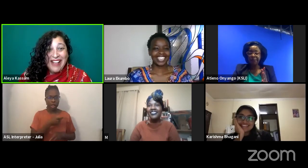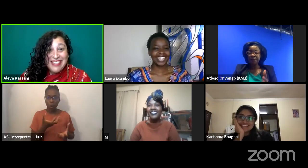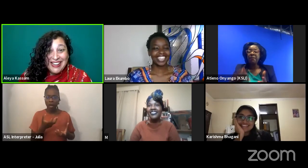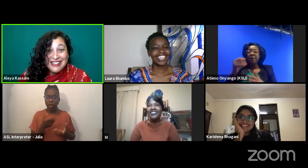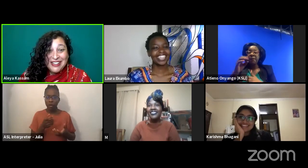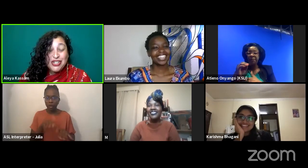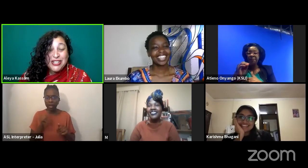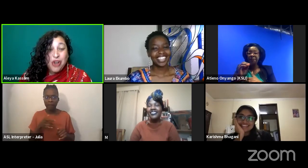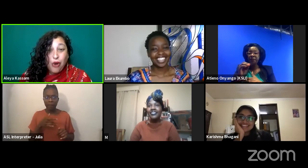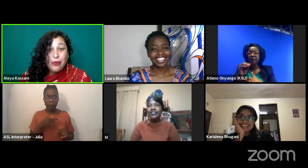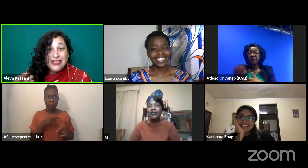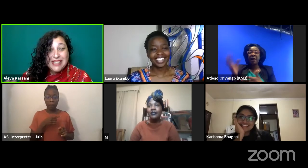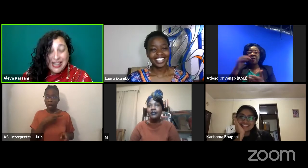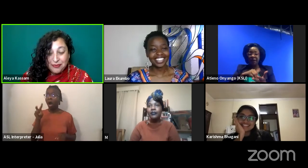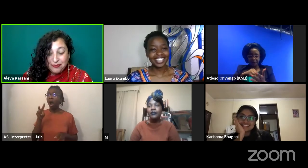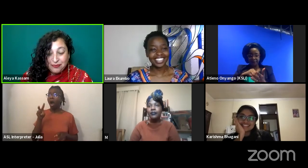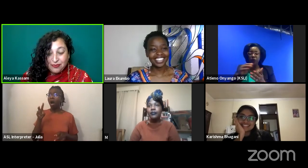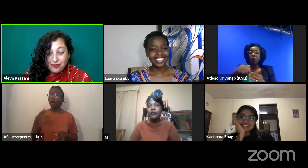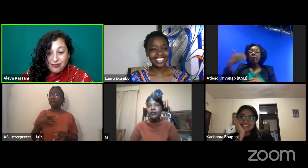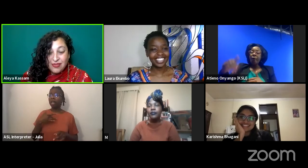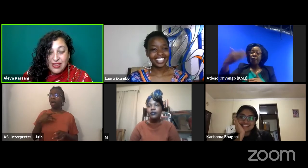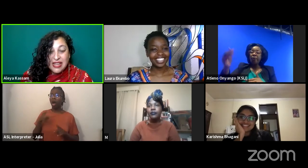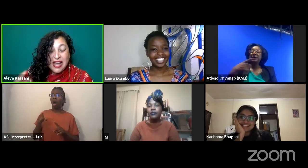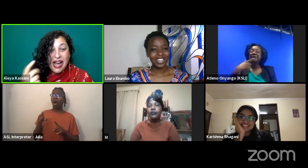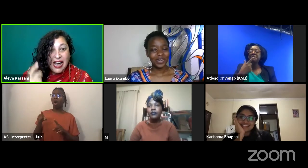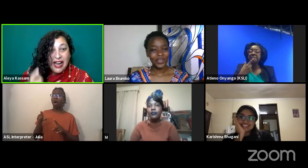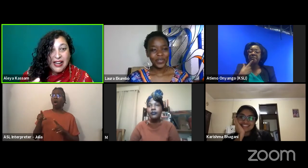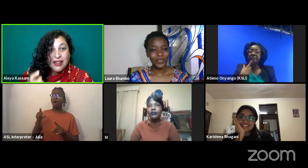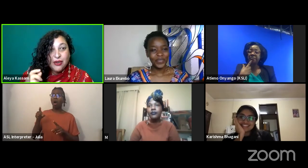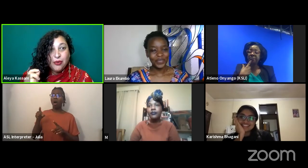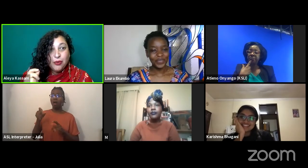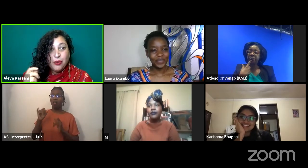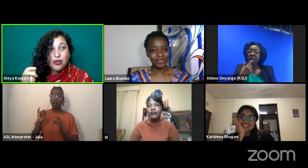And then she's always said, I will...